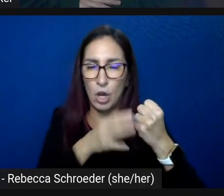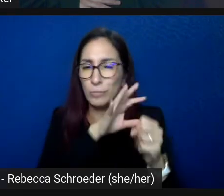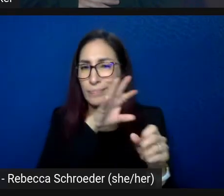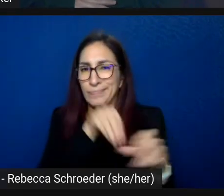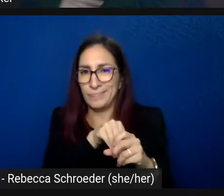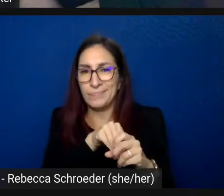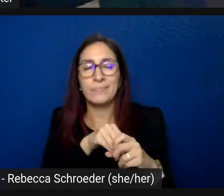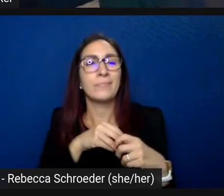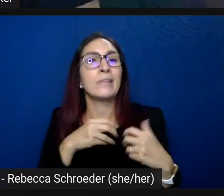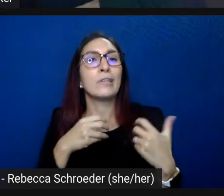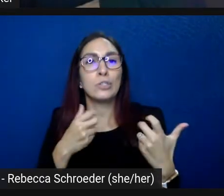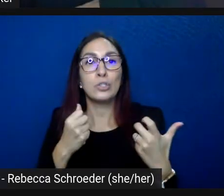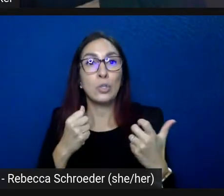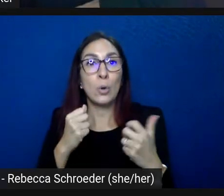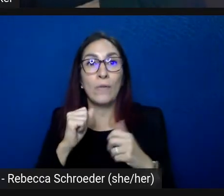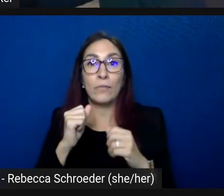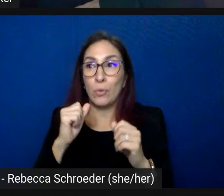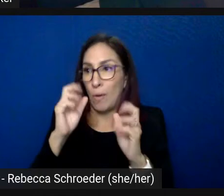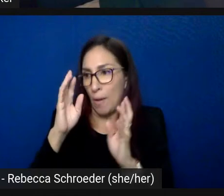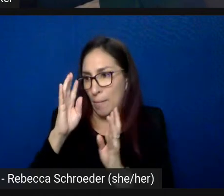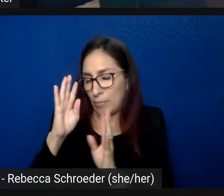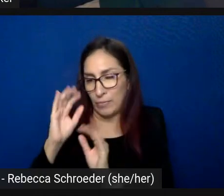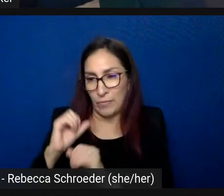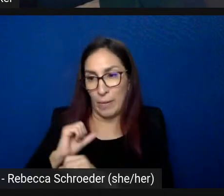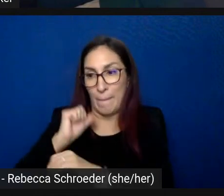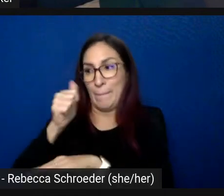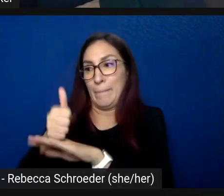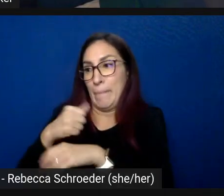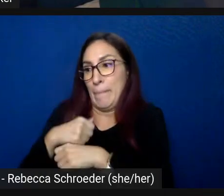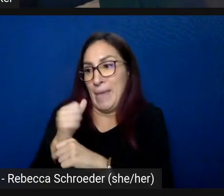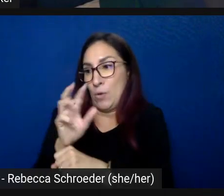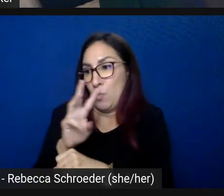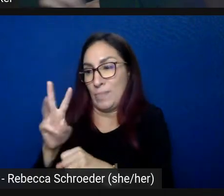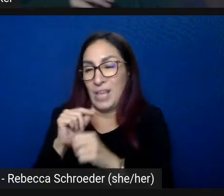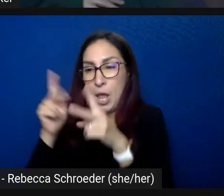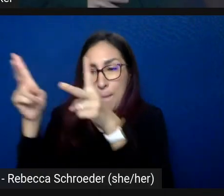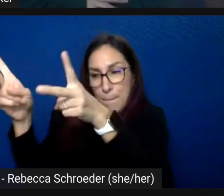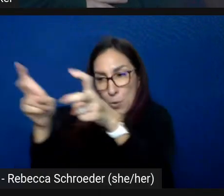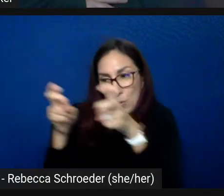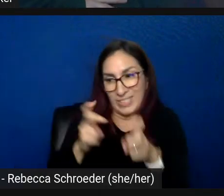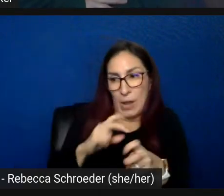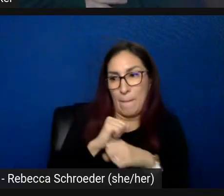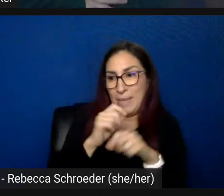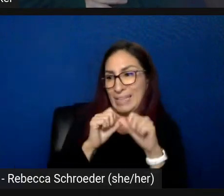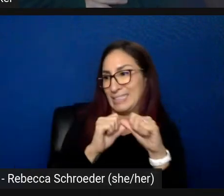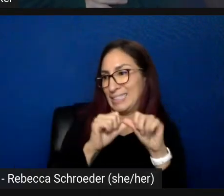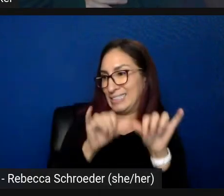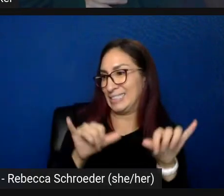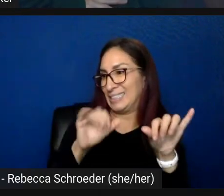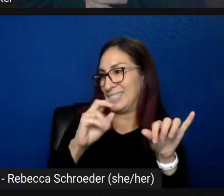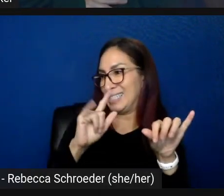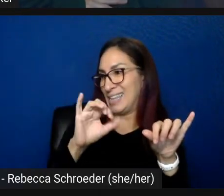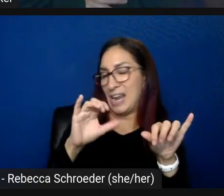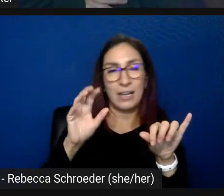You make your little Gatsby site, it pulls it all out and it makes into a static site. It has all these little supports that are built in so you can make the process and then you can keep